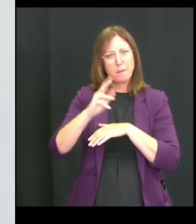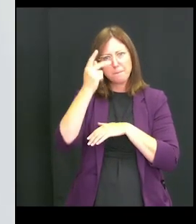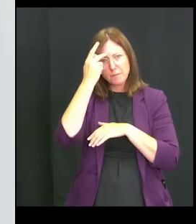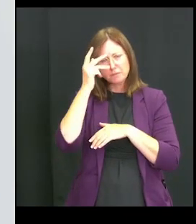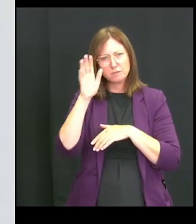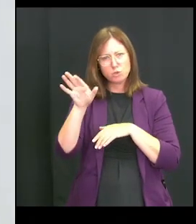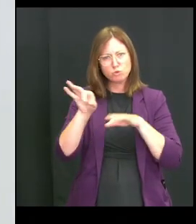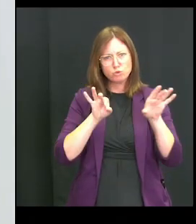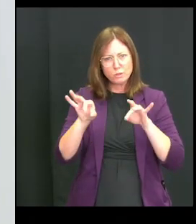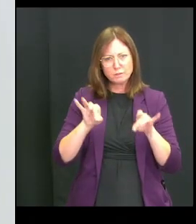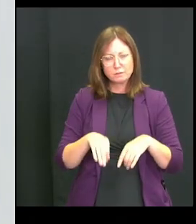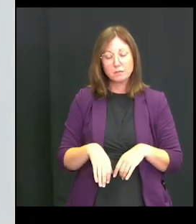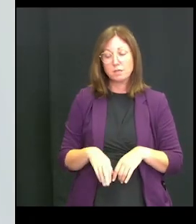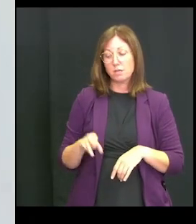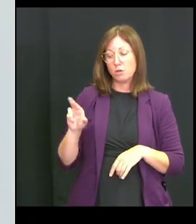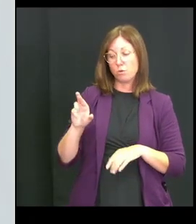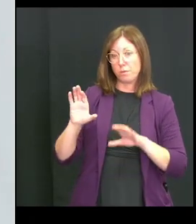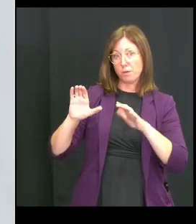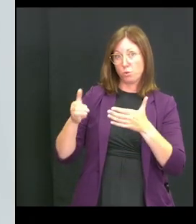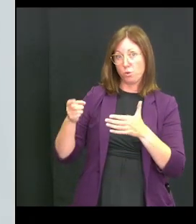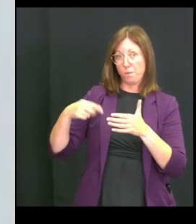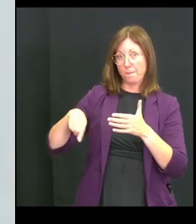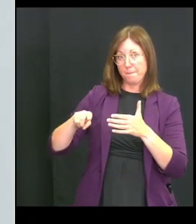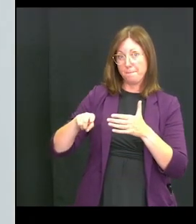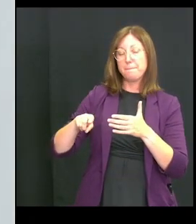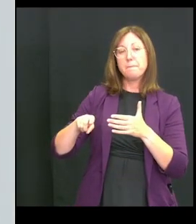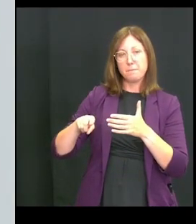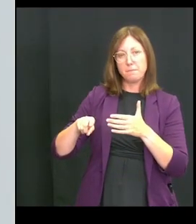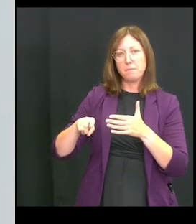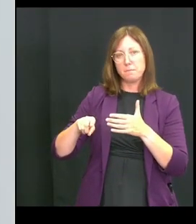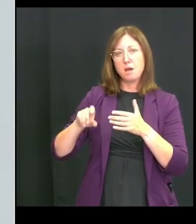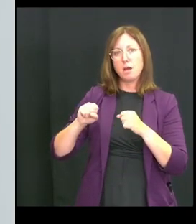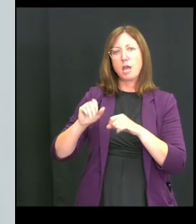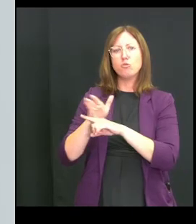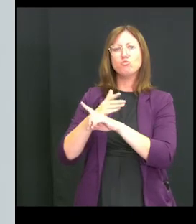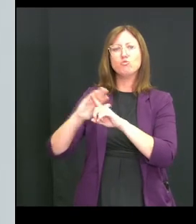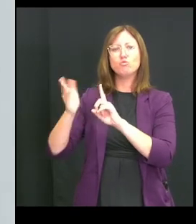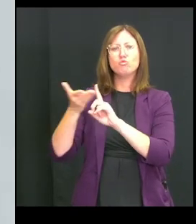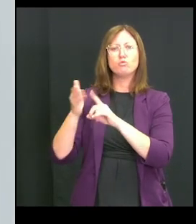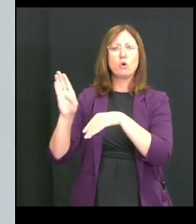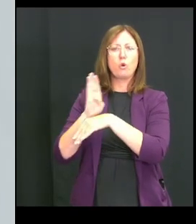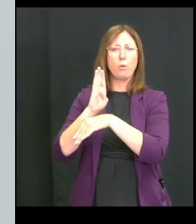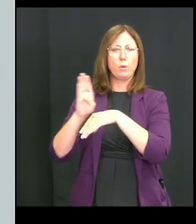The Republican party had the choice to court racial Conservatives in the Nixon administration.